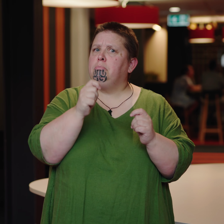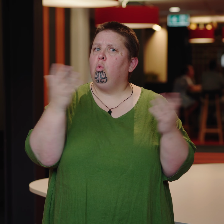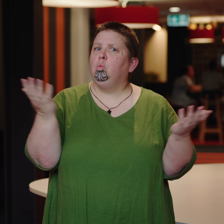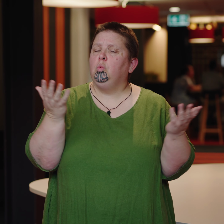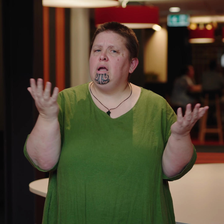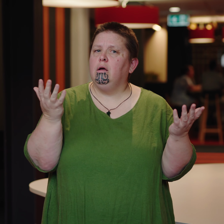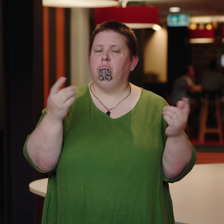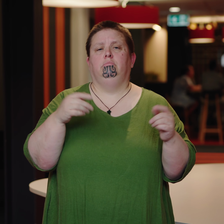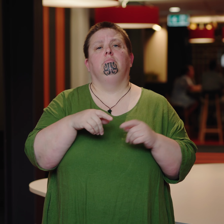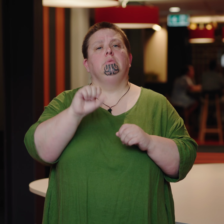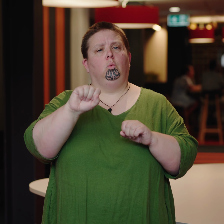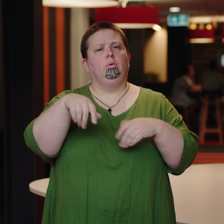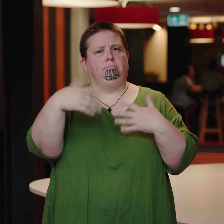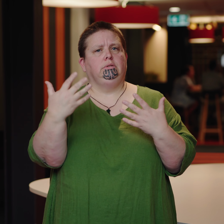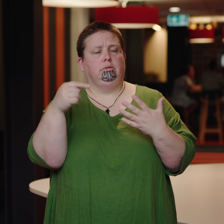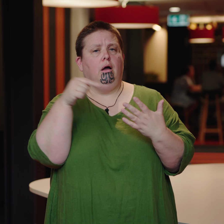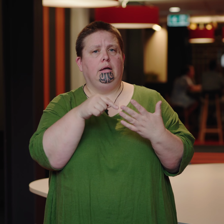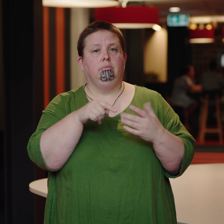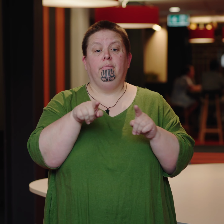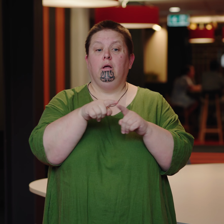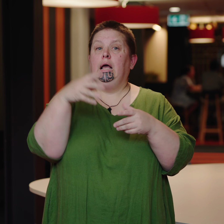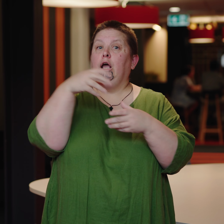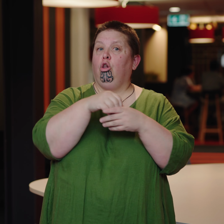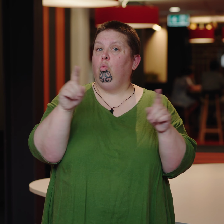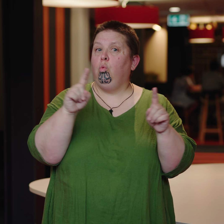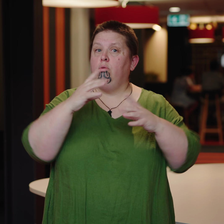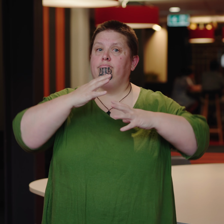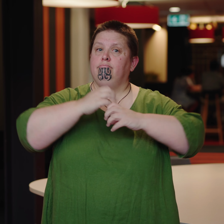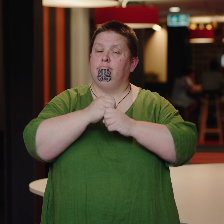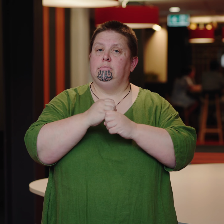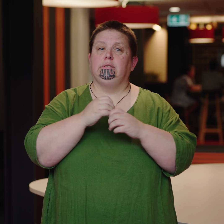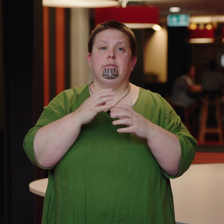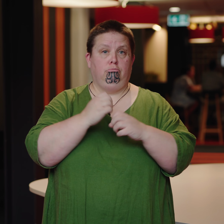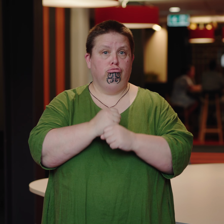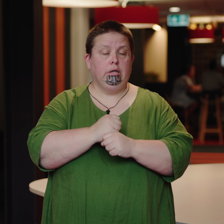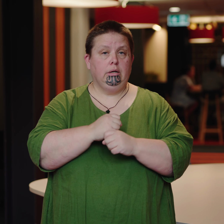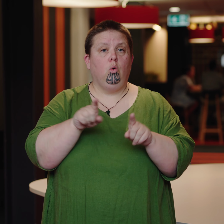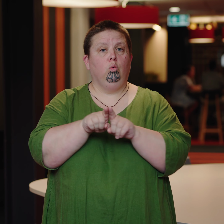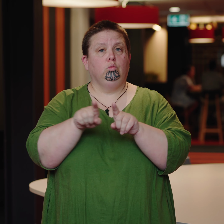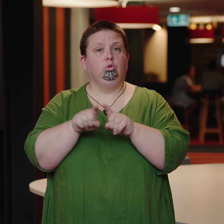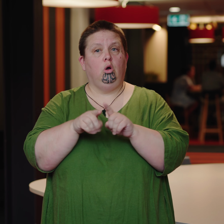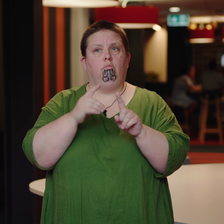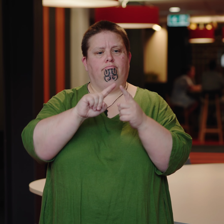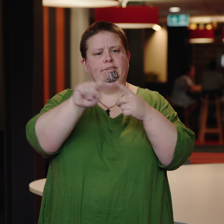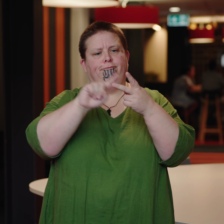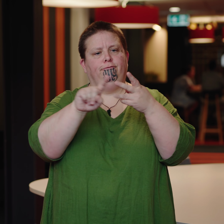You can view the annual report, executive summary and alternate formats on our website.